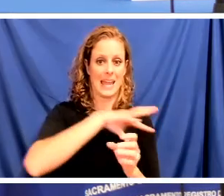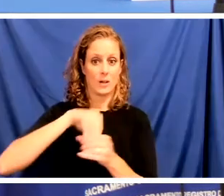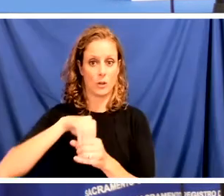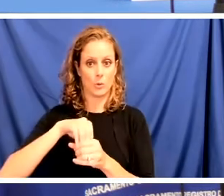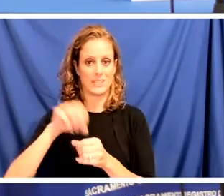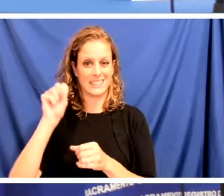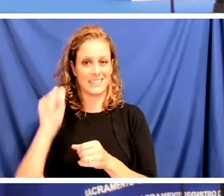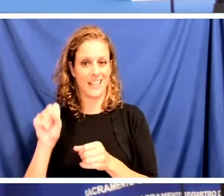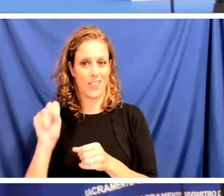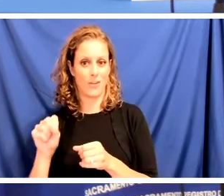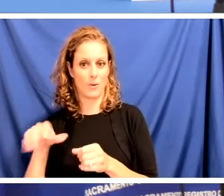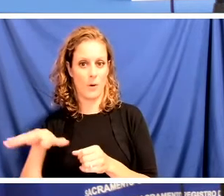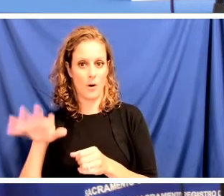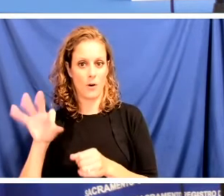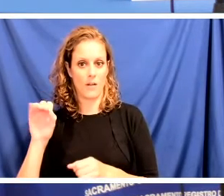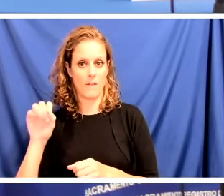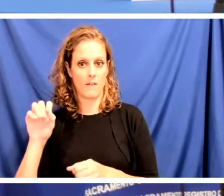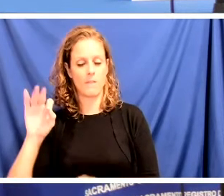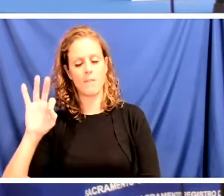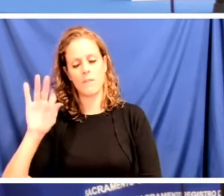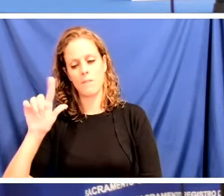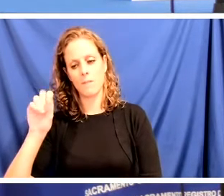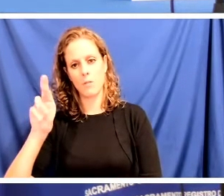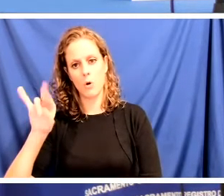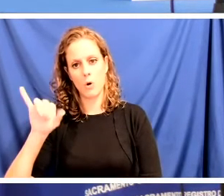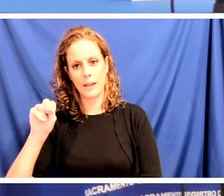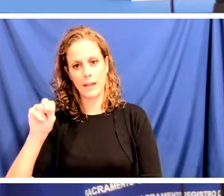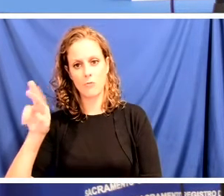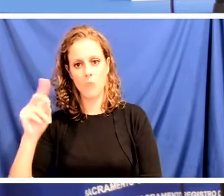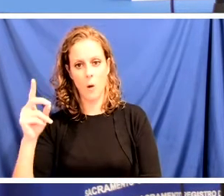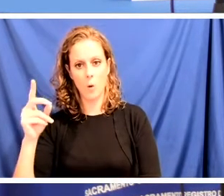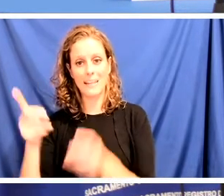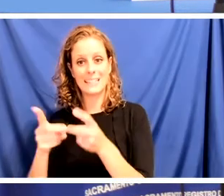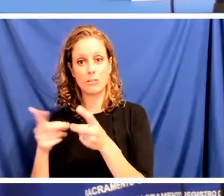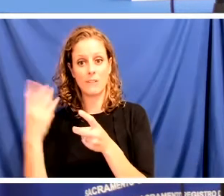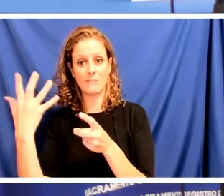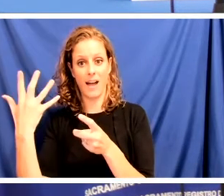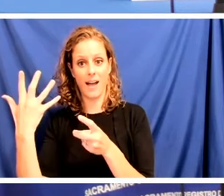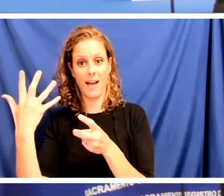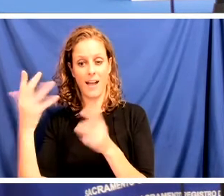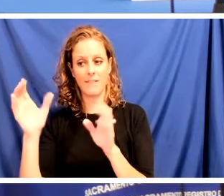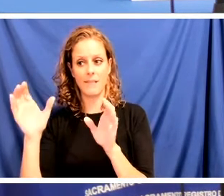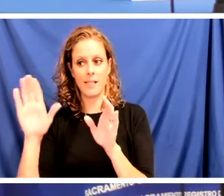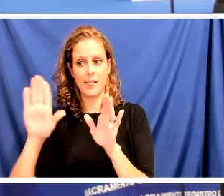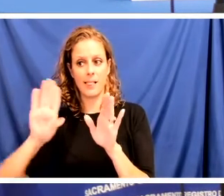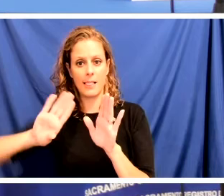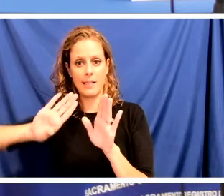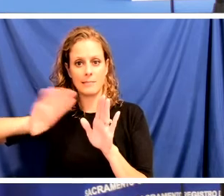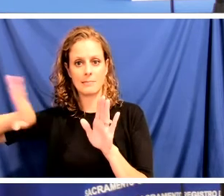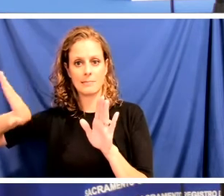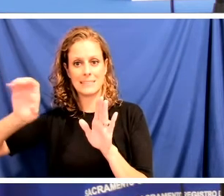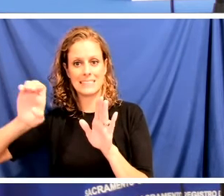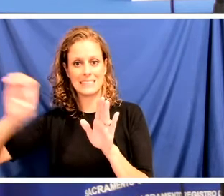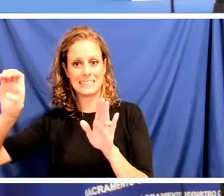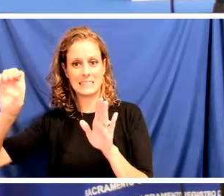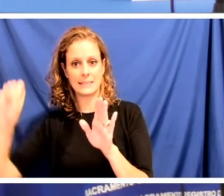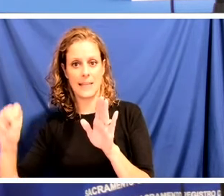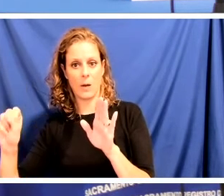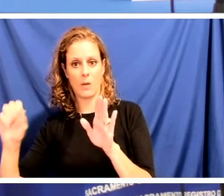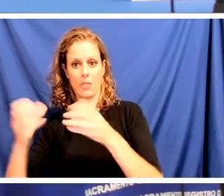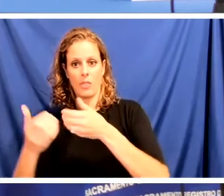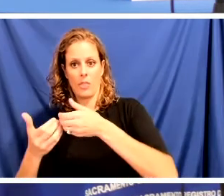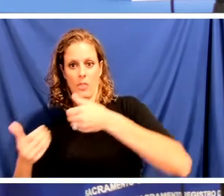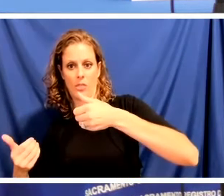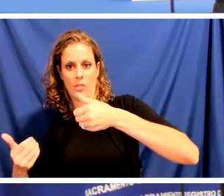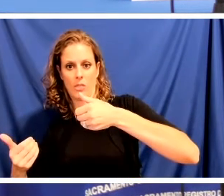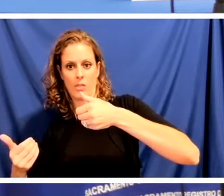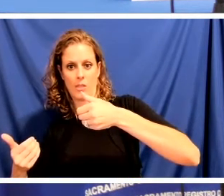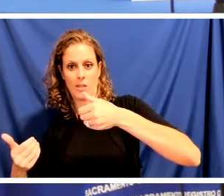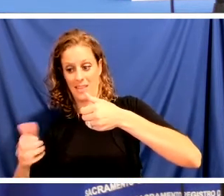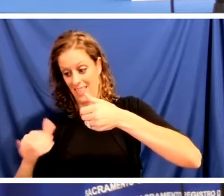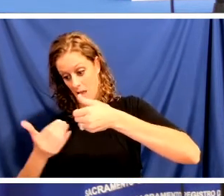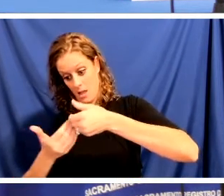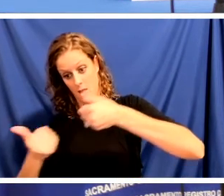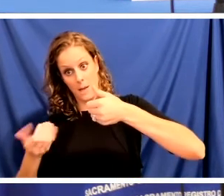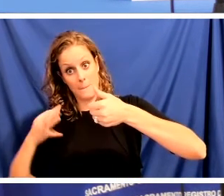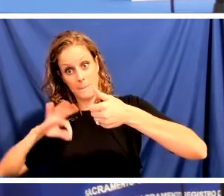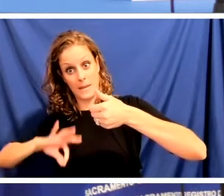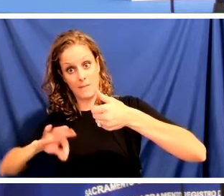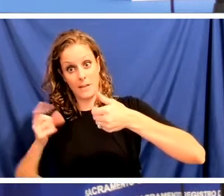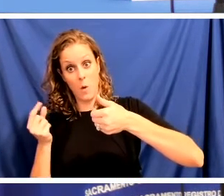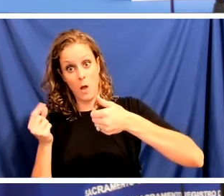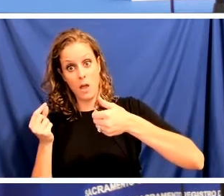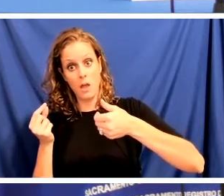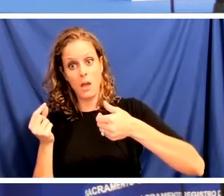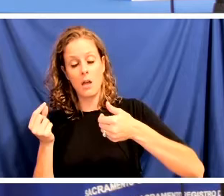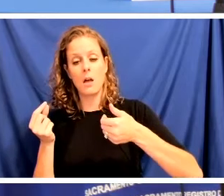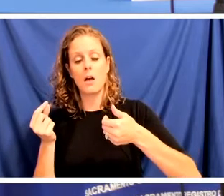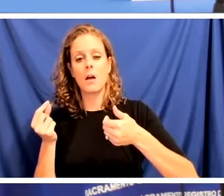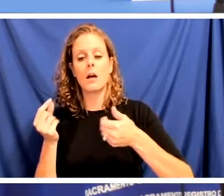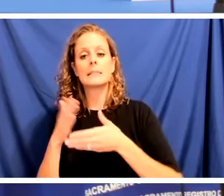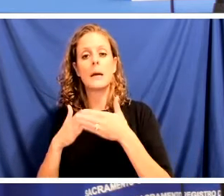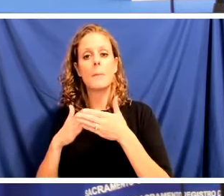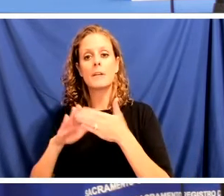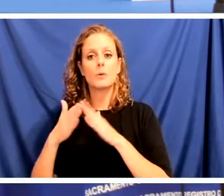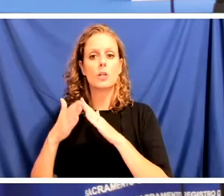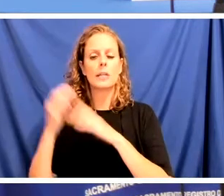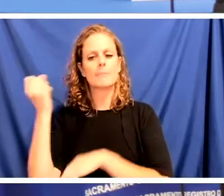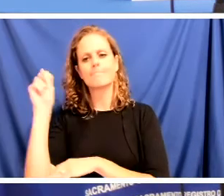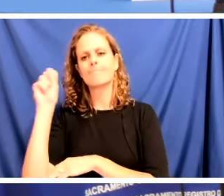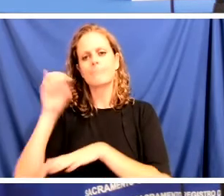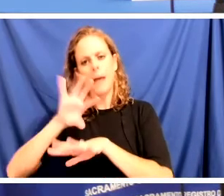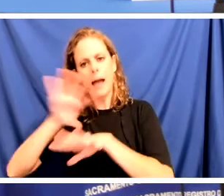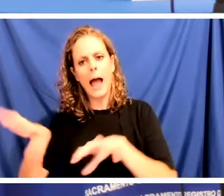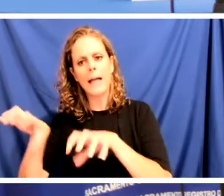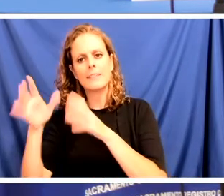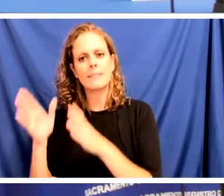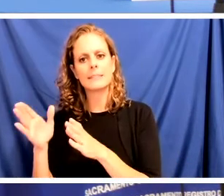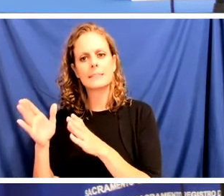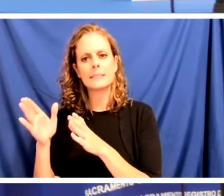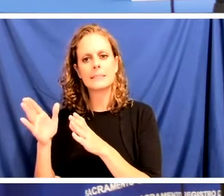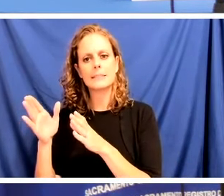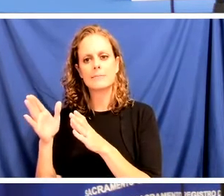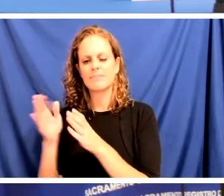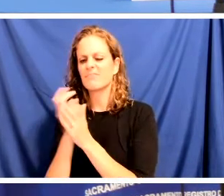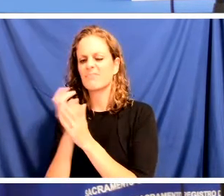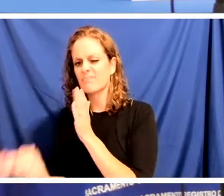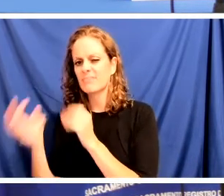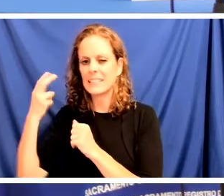SacGov: and district five kind of moved off, further to the south and to the east, now the benefit of that, quite frankly, is that some of the Community activists they're in there they're mostly dedicated to the history and culture of all foreign town.